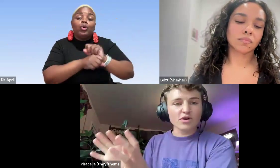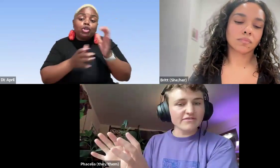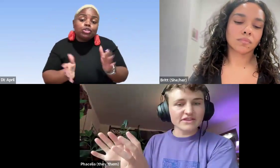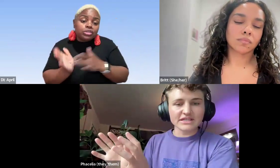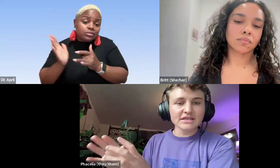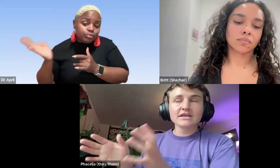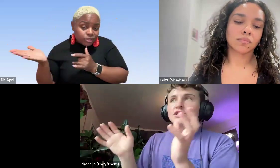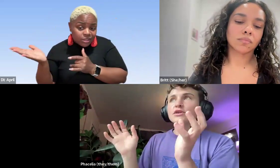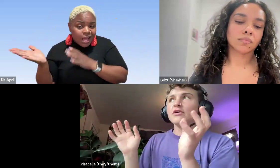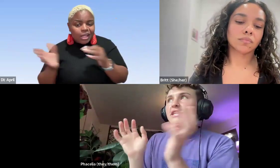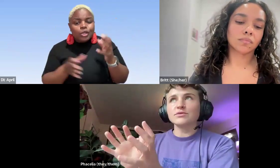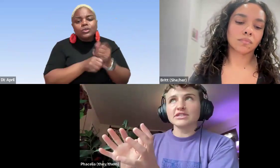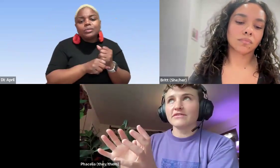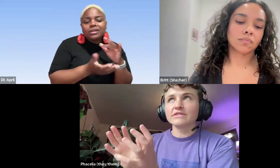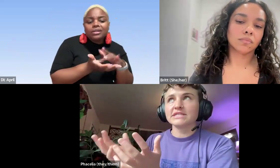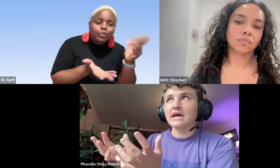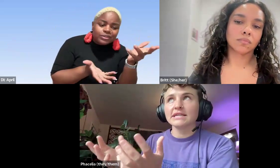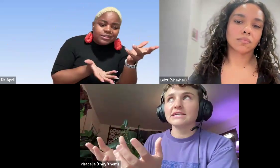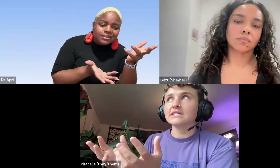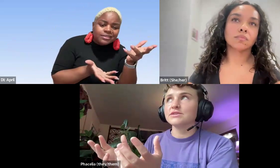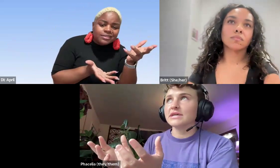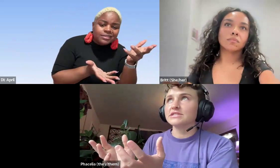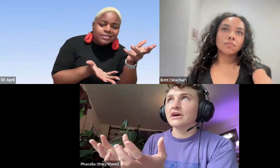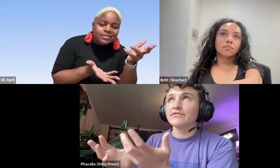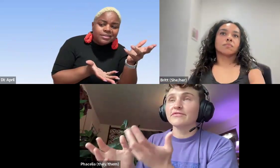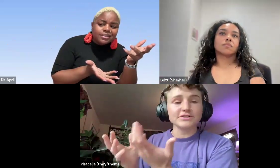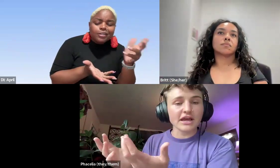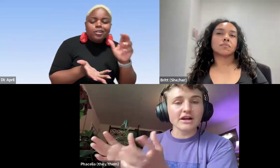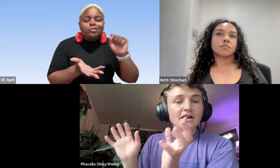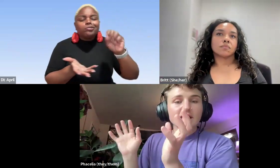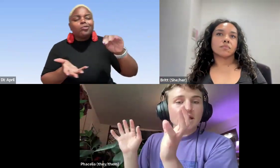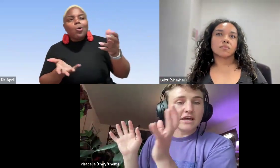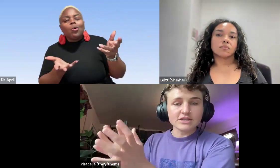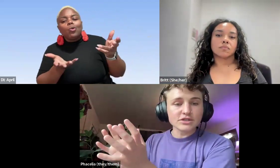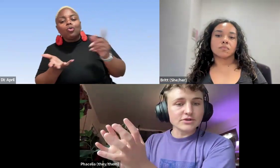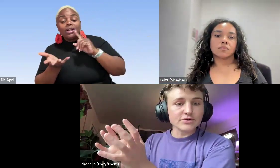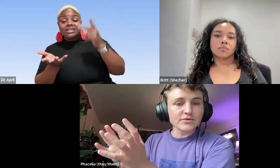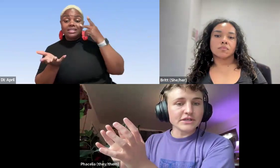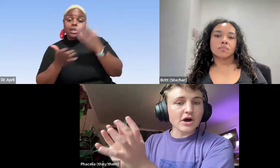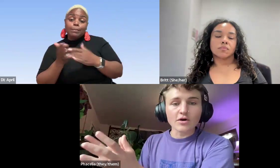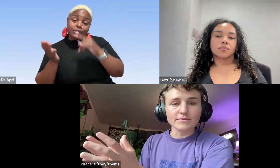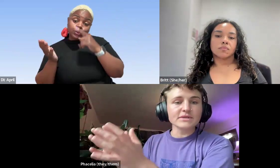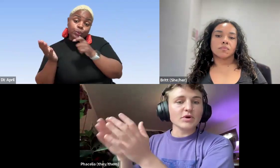Put more of these, you know, kids who age, IDD kids who age out of foster care into these homes